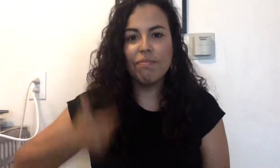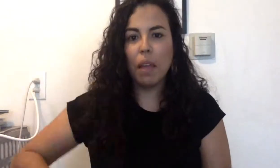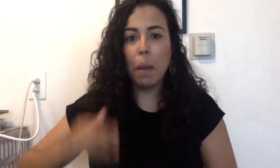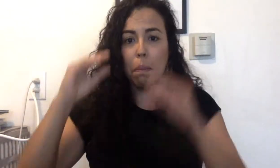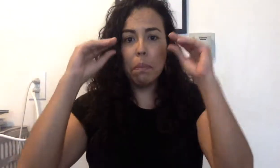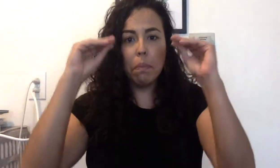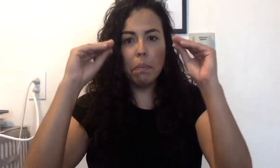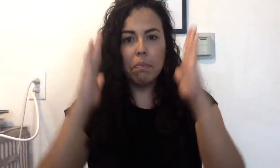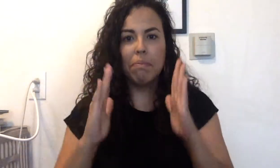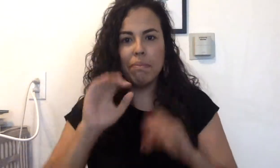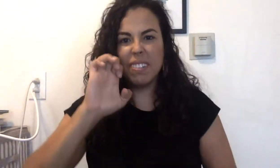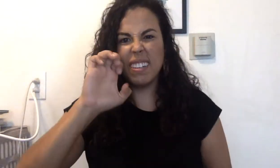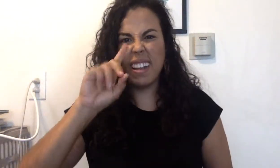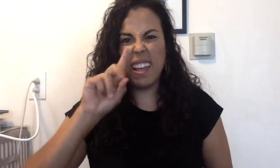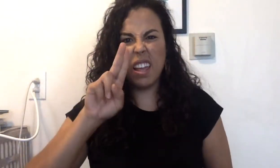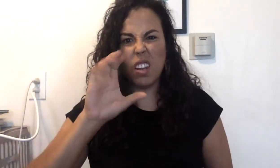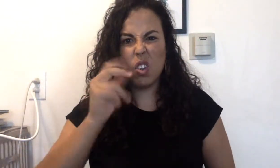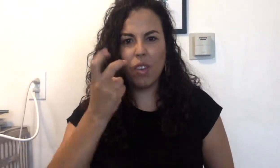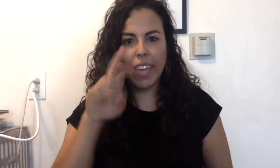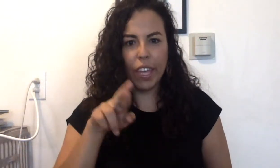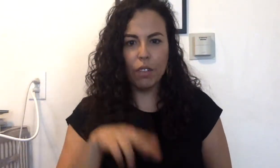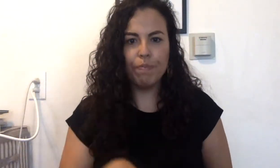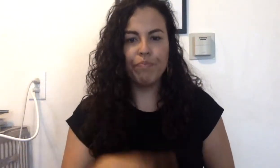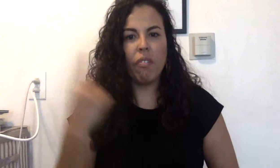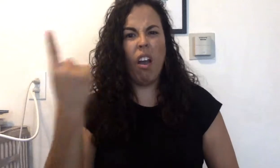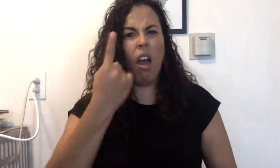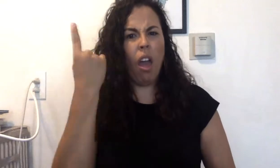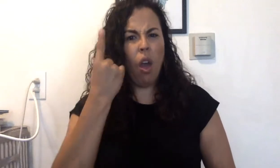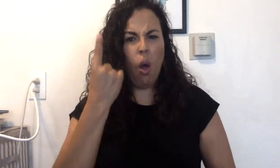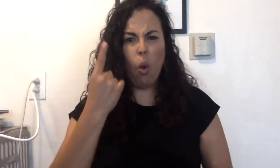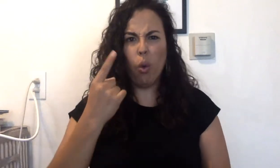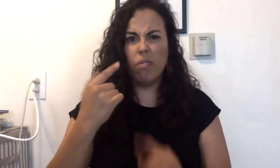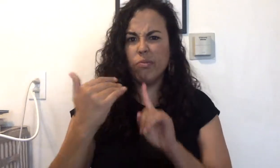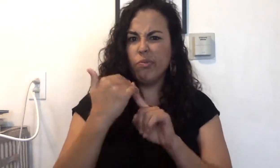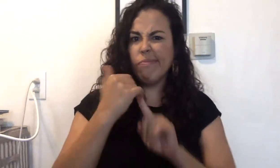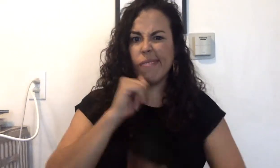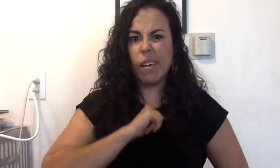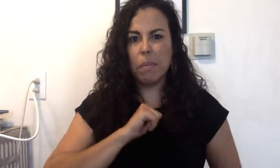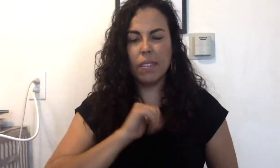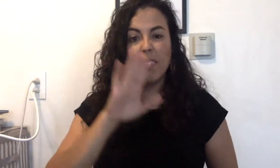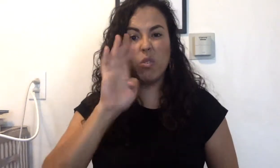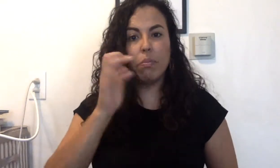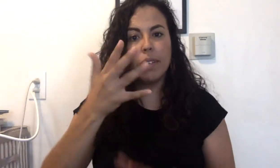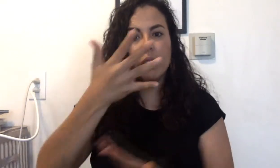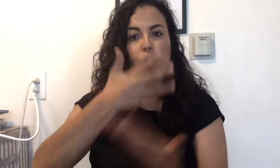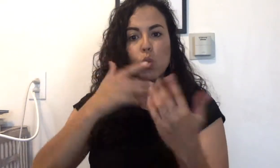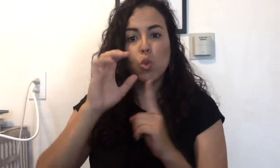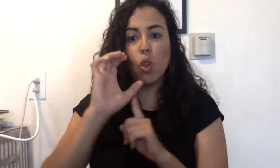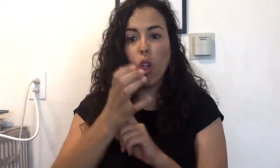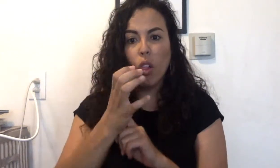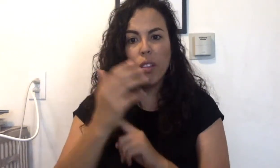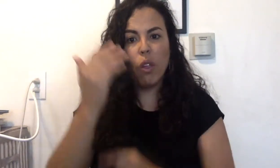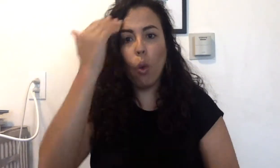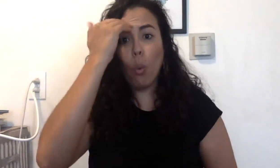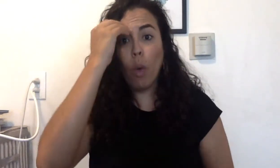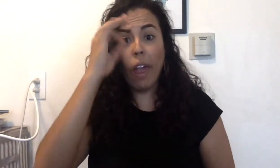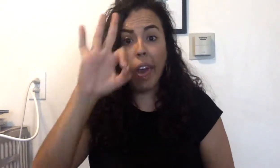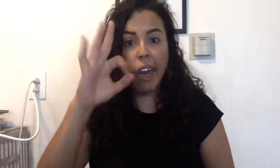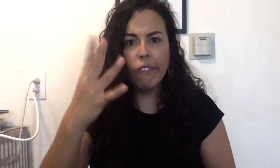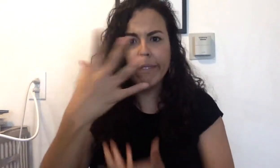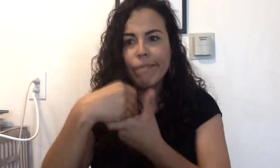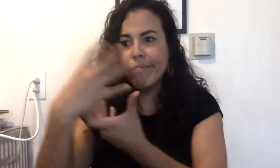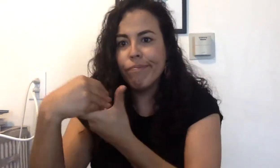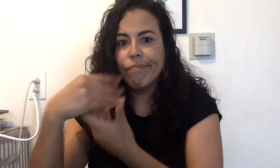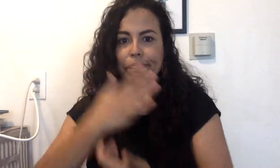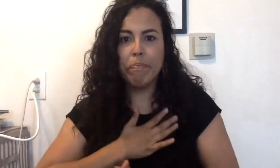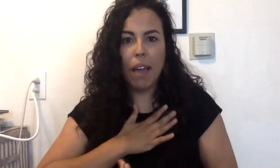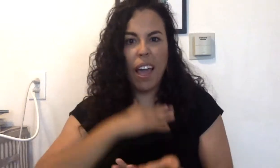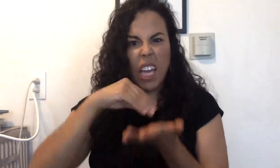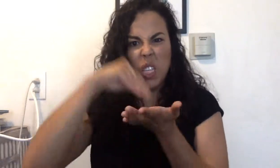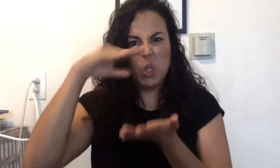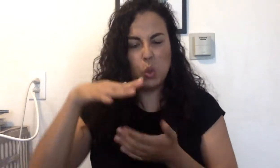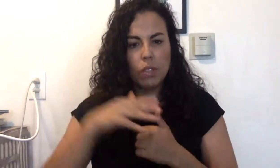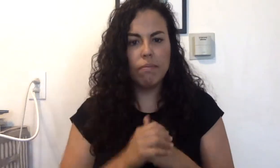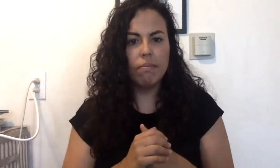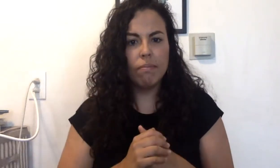As an educator I always remind myself to be sociocultural aware of being inclusive of all my students.